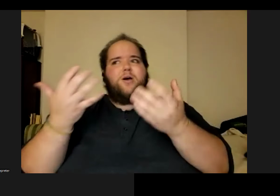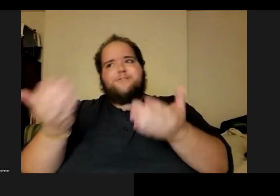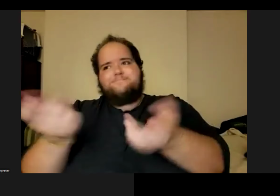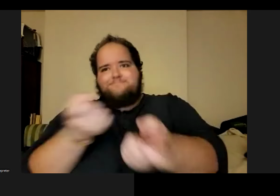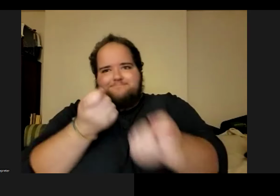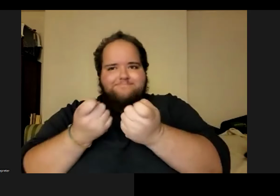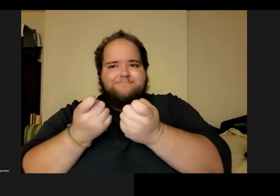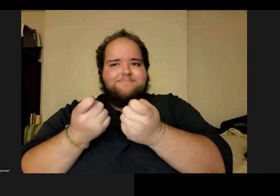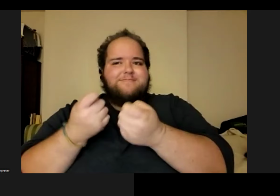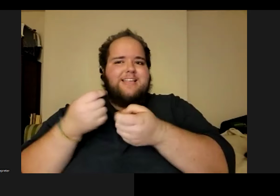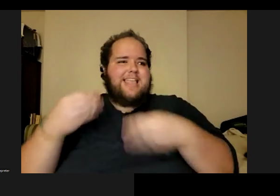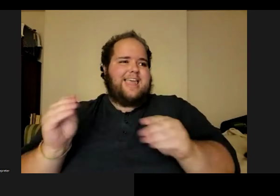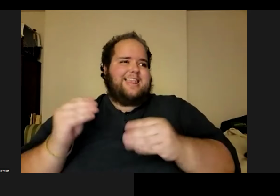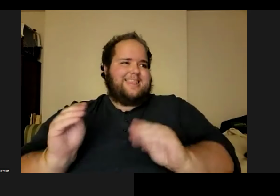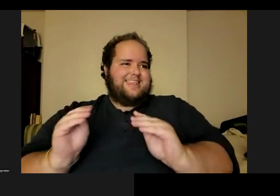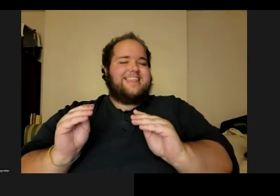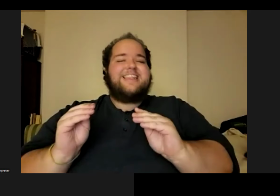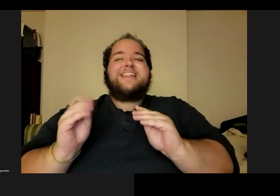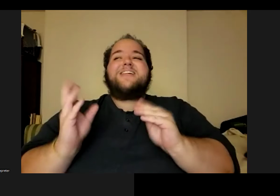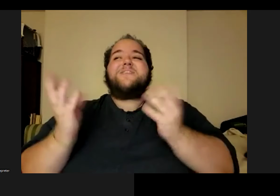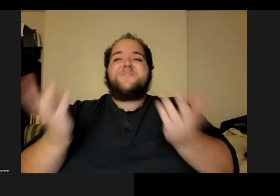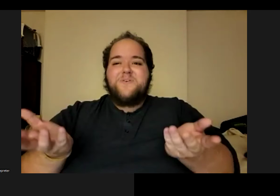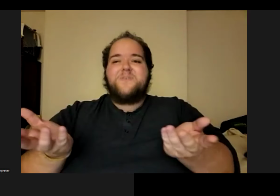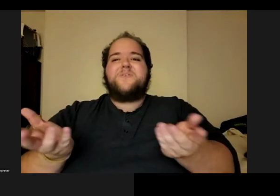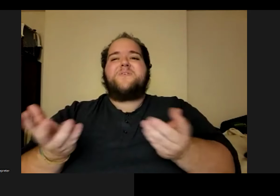When the world is your oyster, but also your bread and butter.